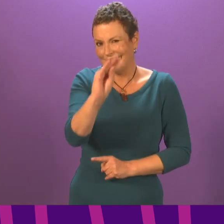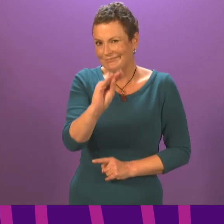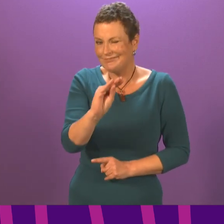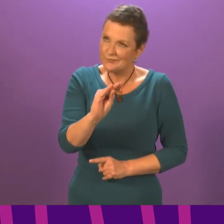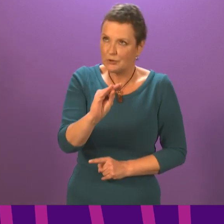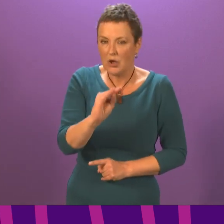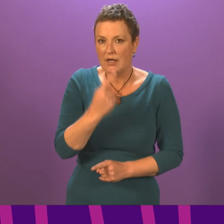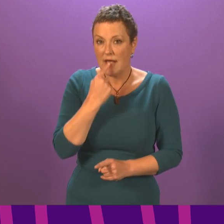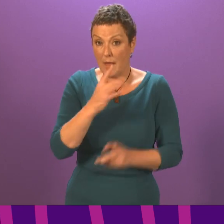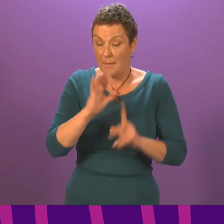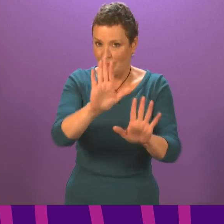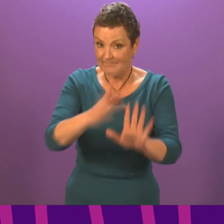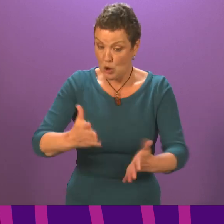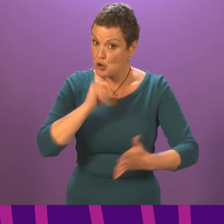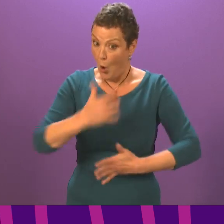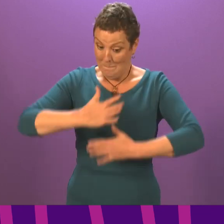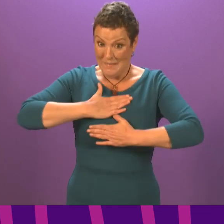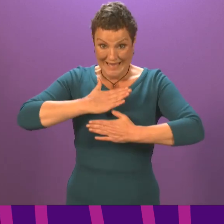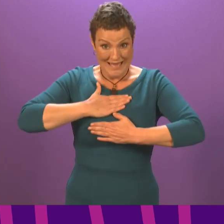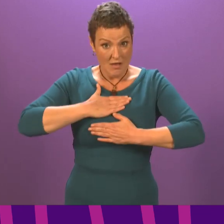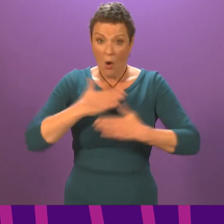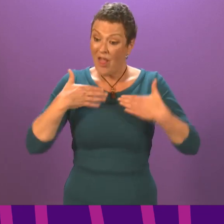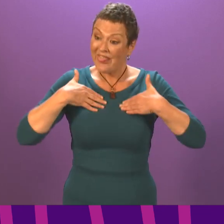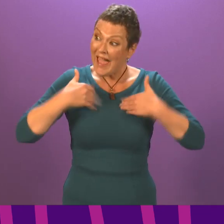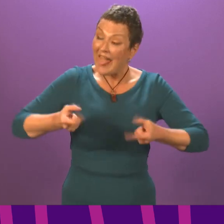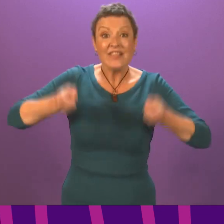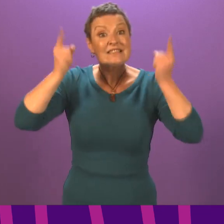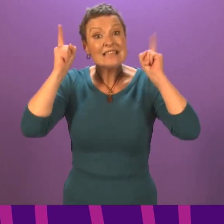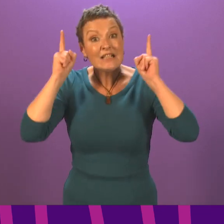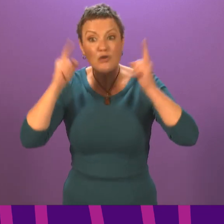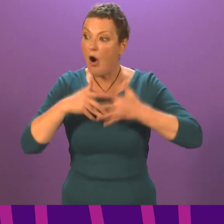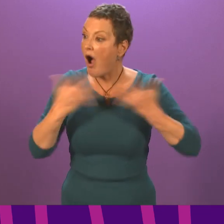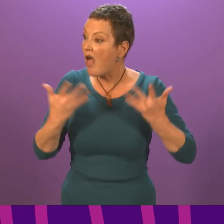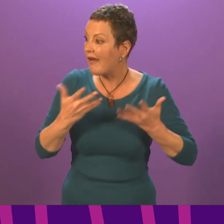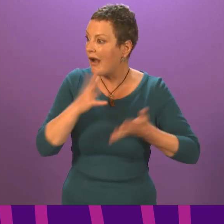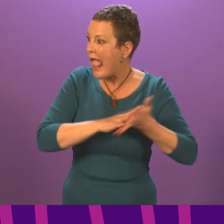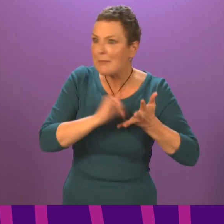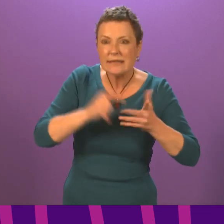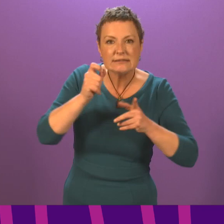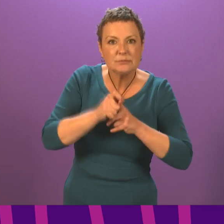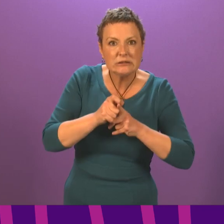is that it is not me or the health secretary or any other minister who decides who is on